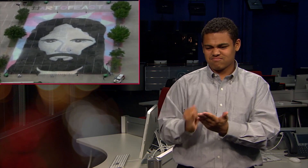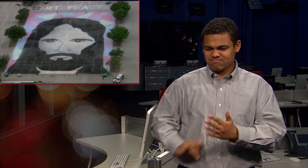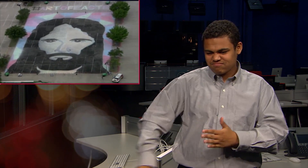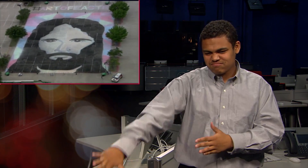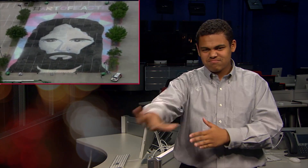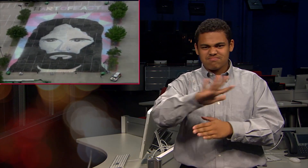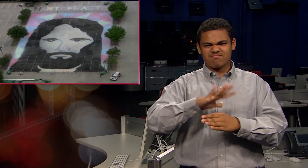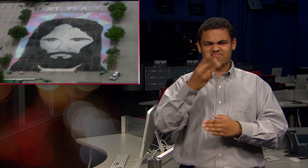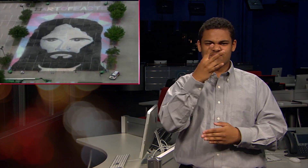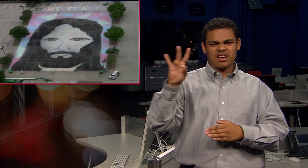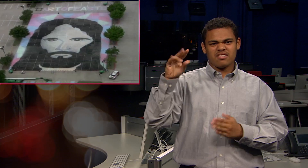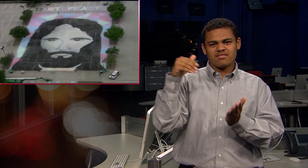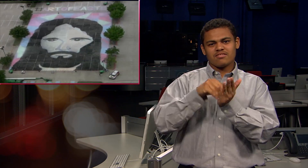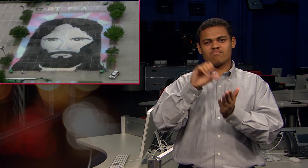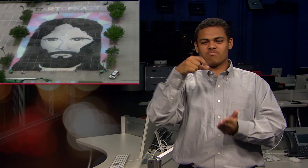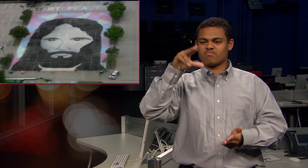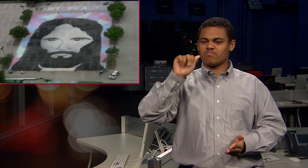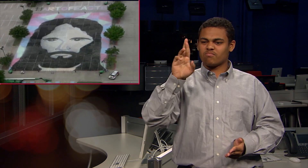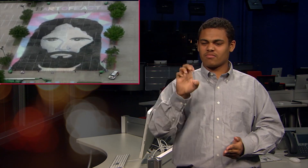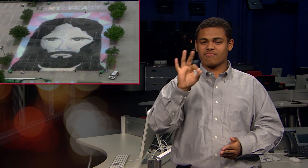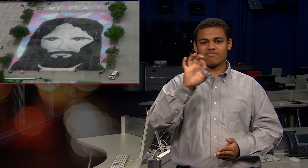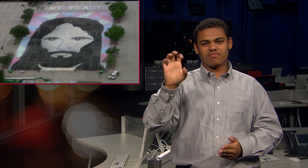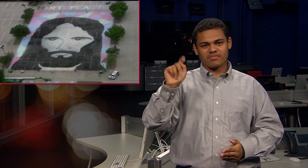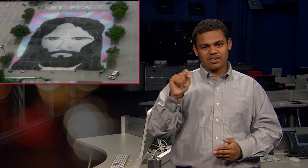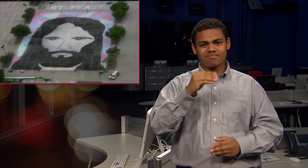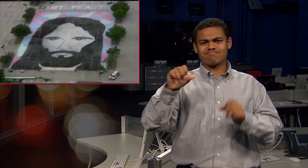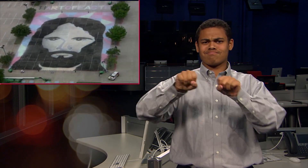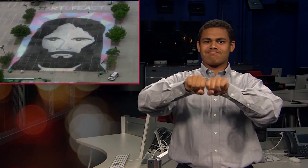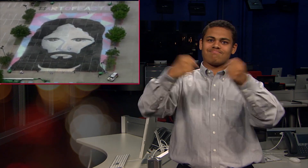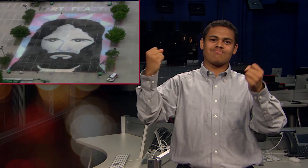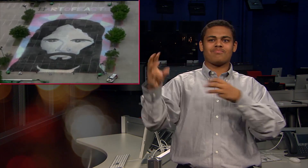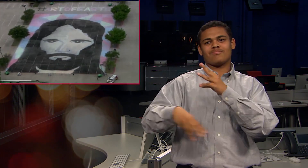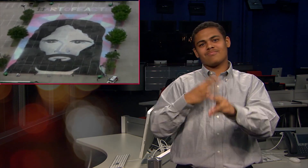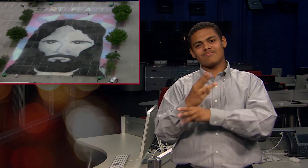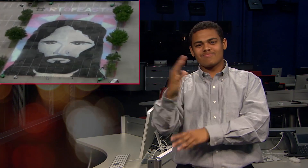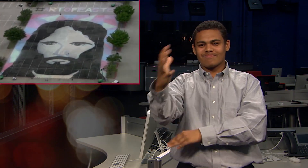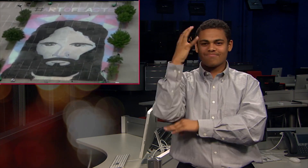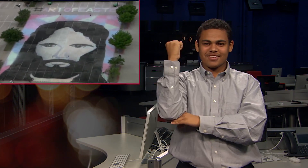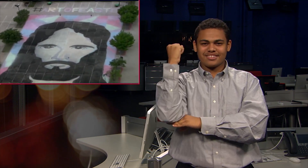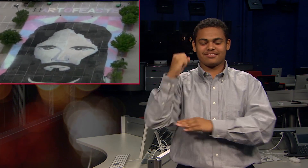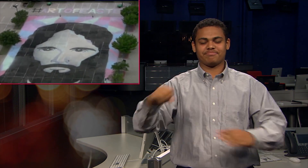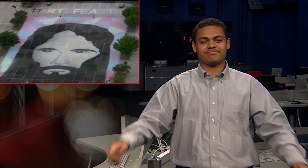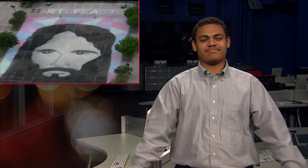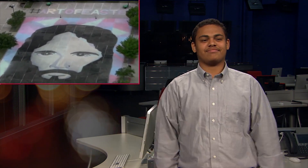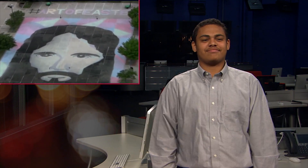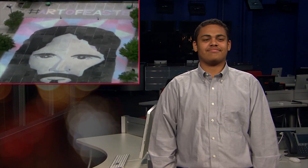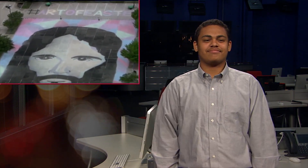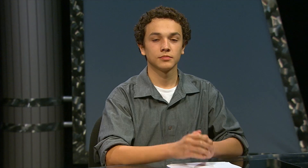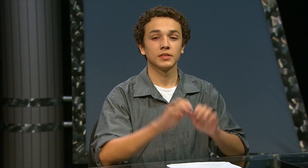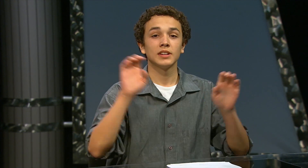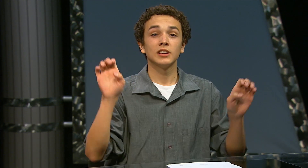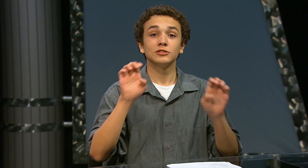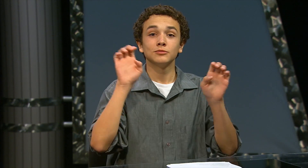IS 17 THOUSAND SQUARE FEET AND BROKE A WORLD RECORD.